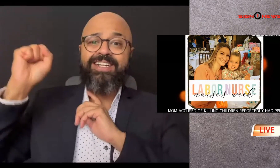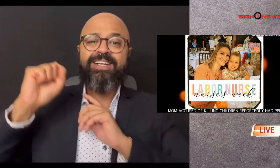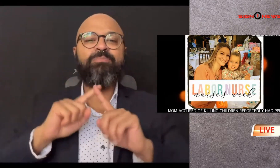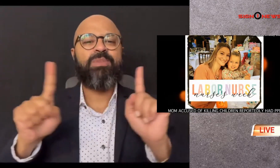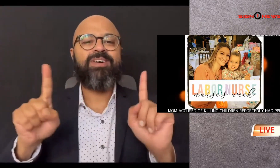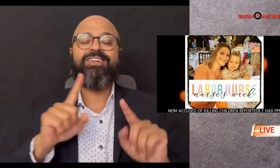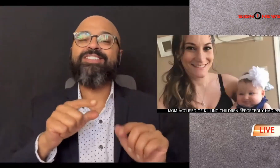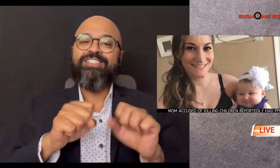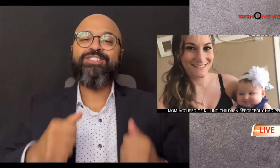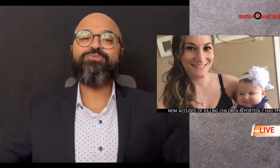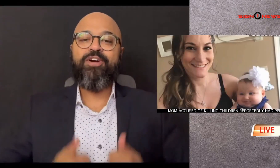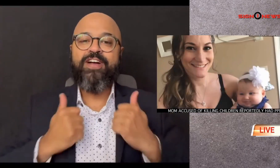But she survived.